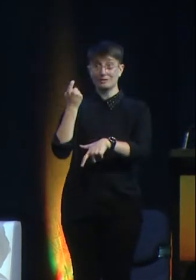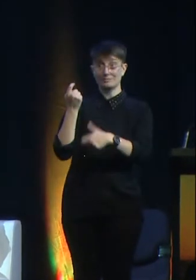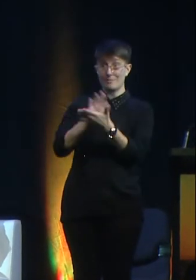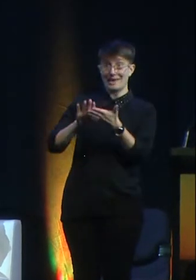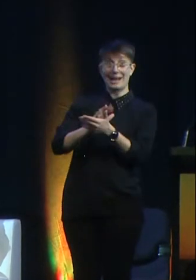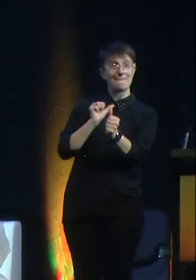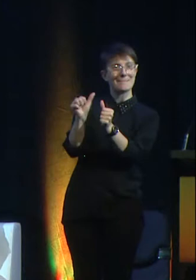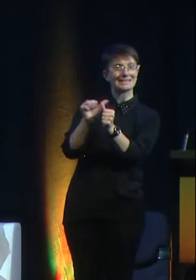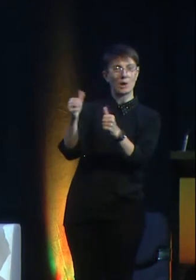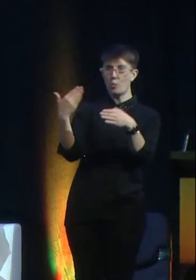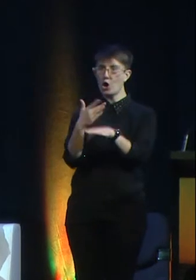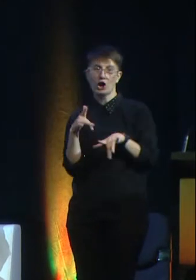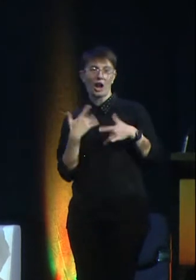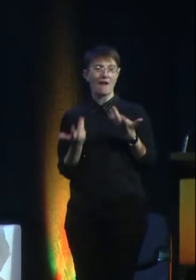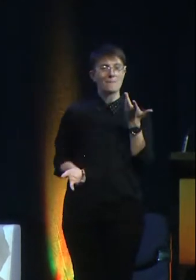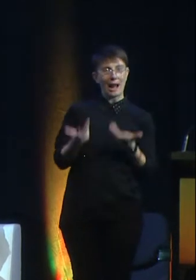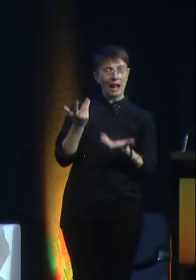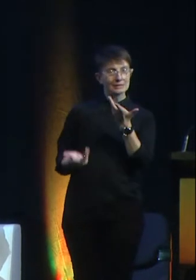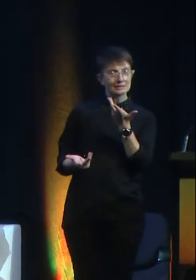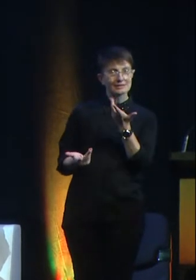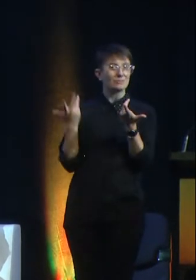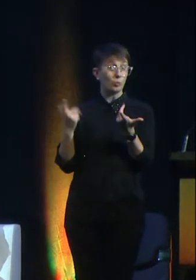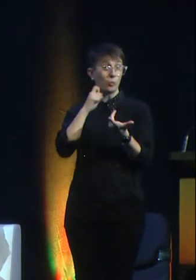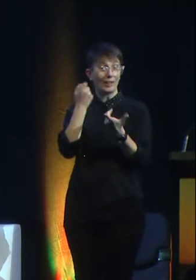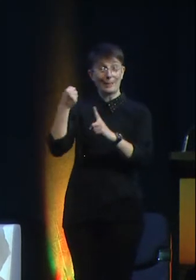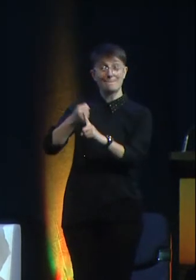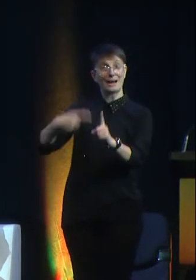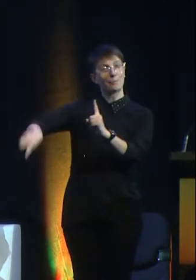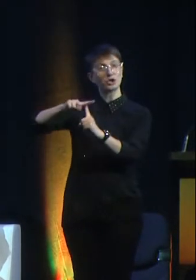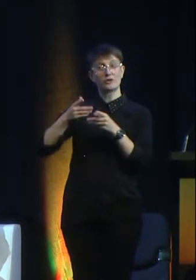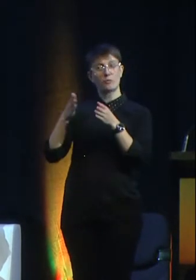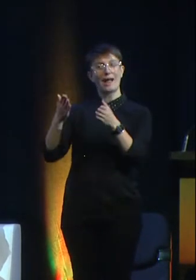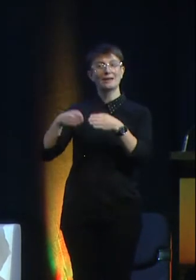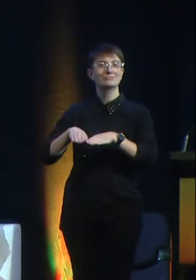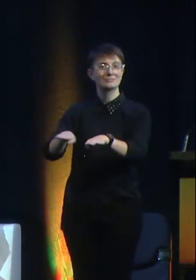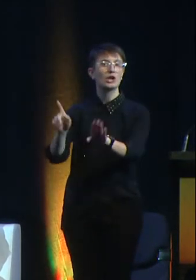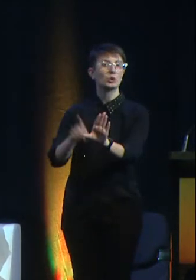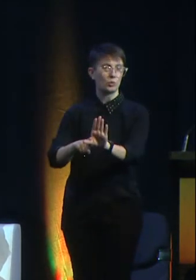is all about, our youth, our tamariki. And that's important for enterprise here and it